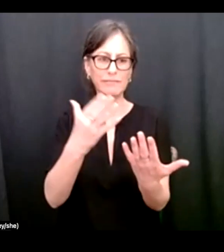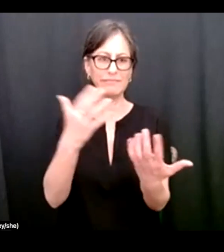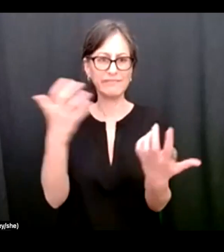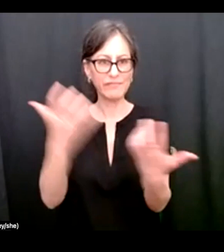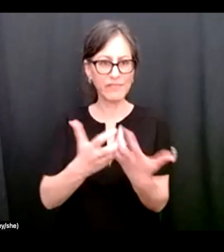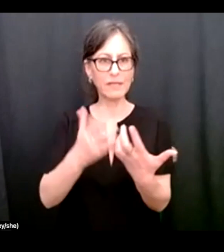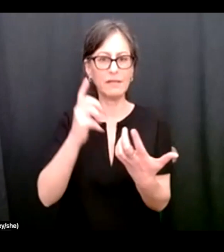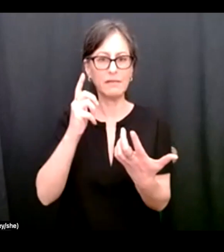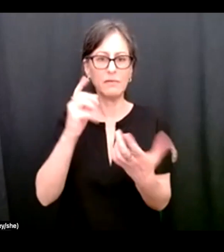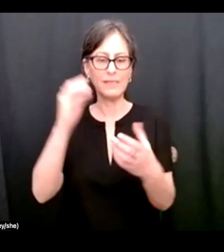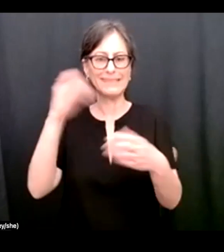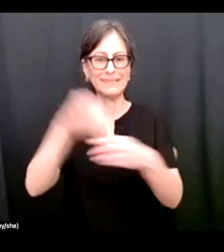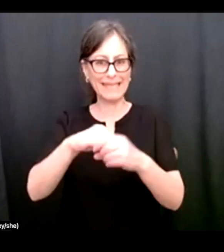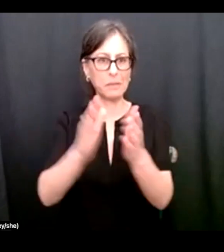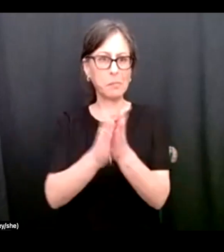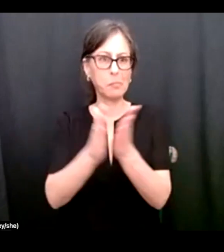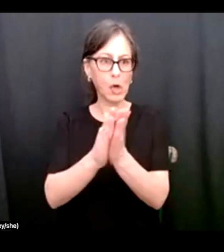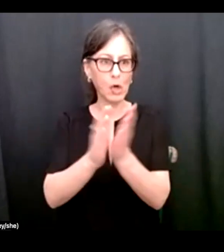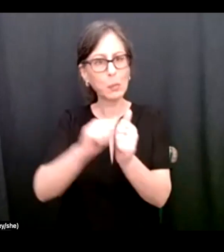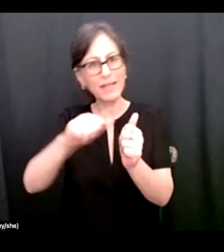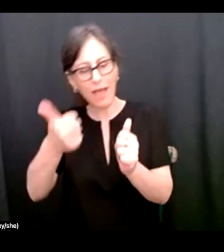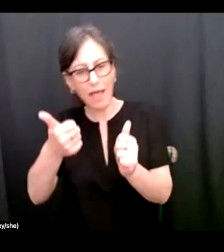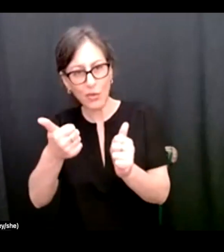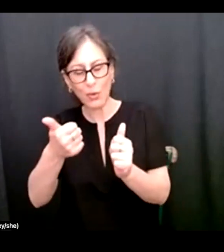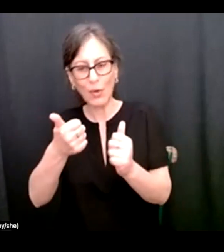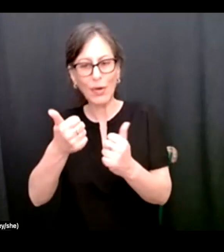of the later works, especially some of the longer works. Clearly, this is a short work.